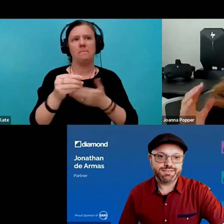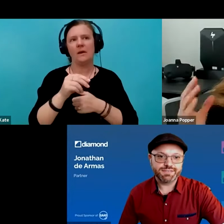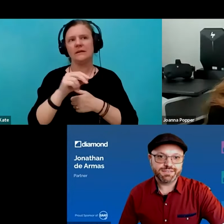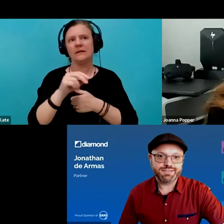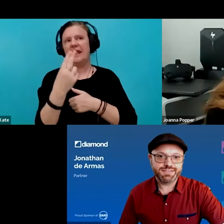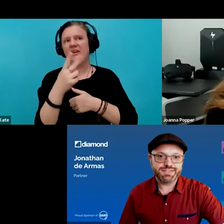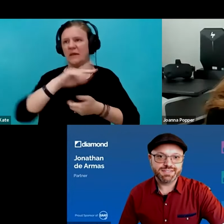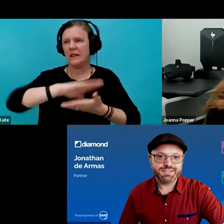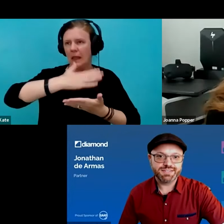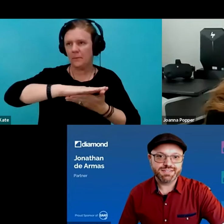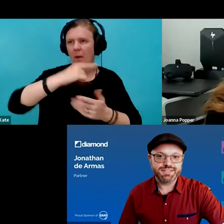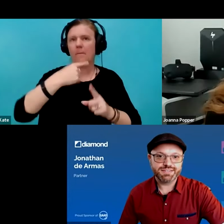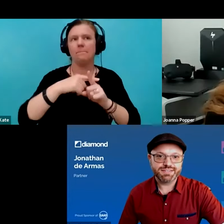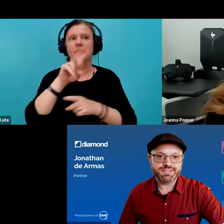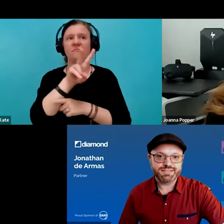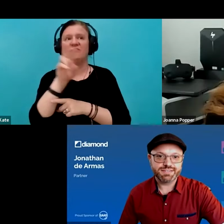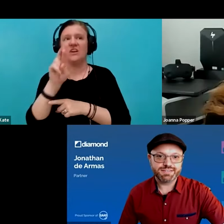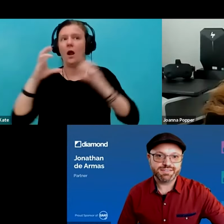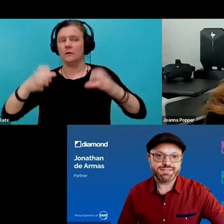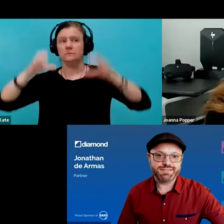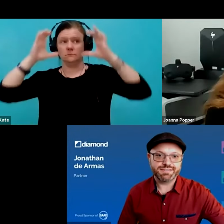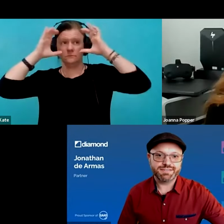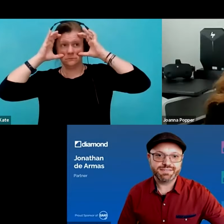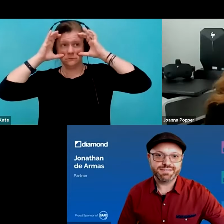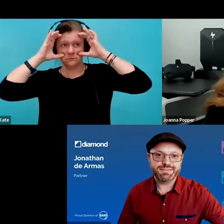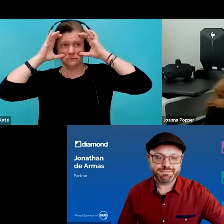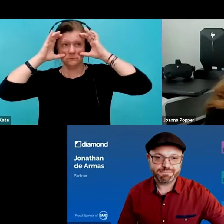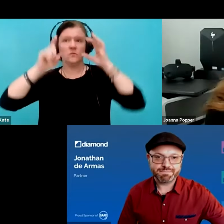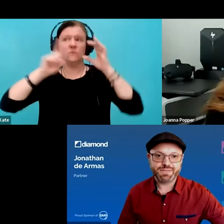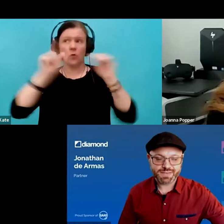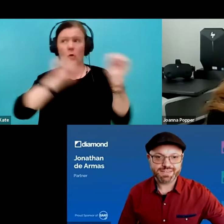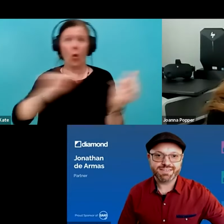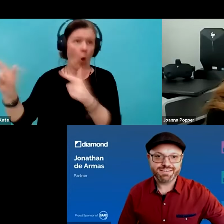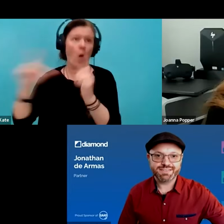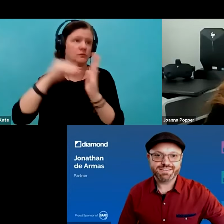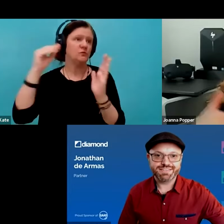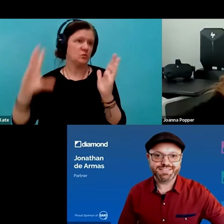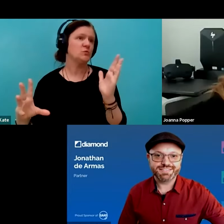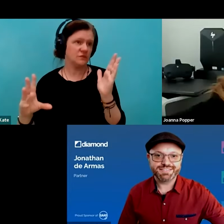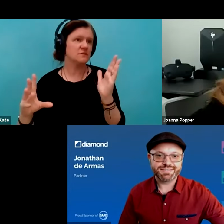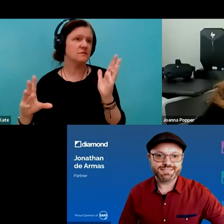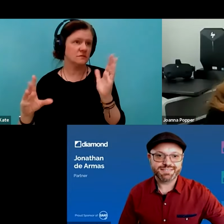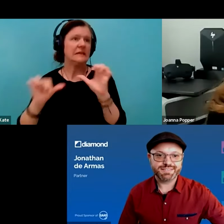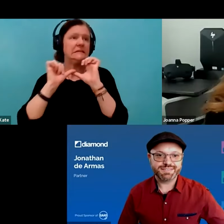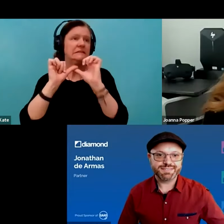Joanna Popper: Plus a VR headset as they're the starter kit for all for all of their students so that they can continue that learning